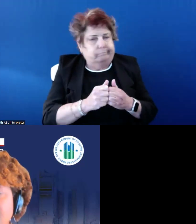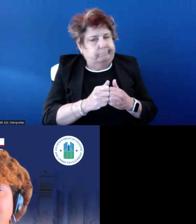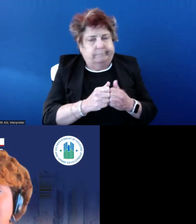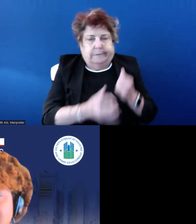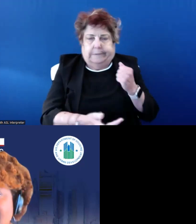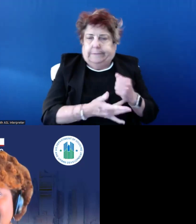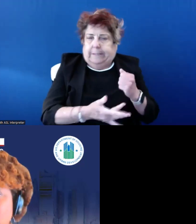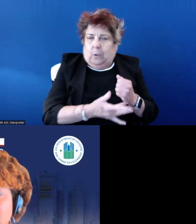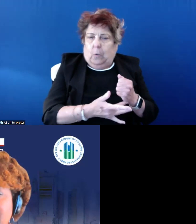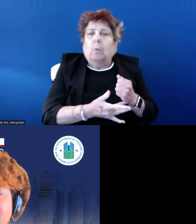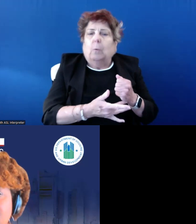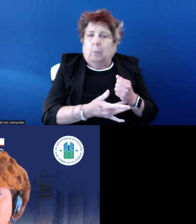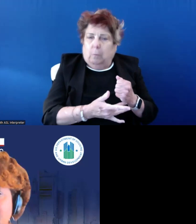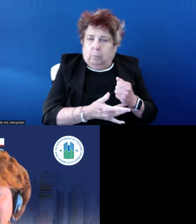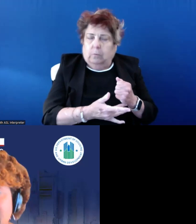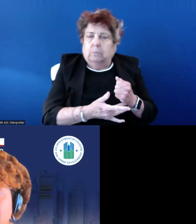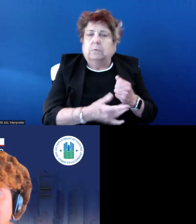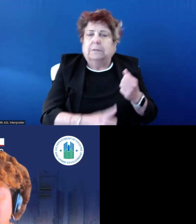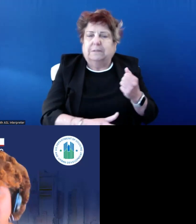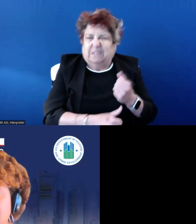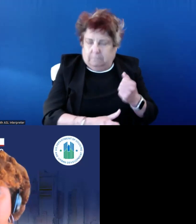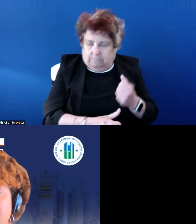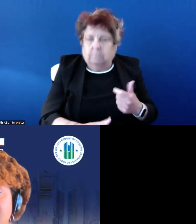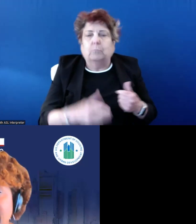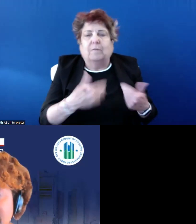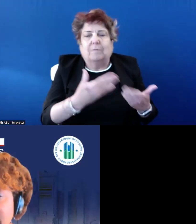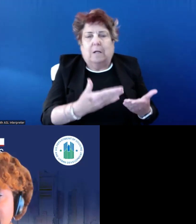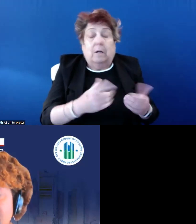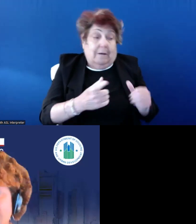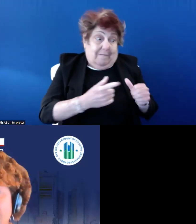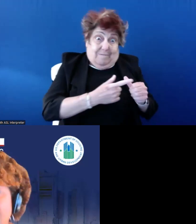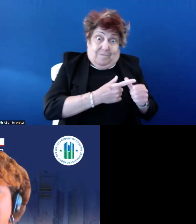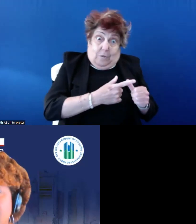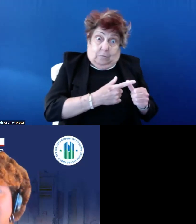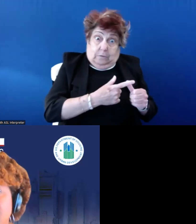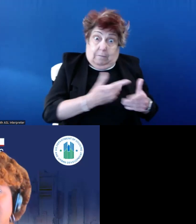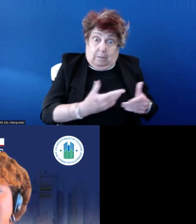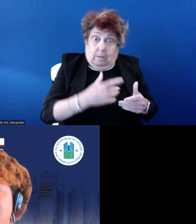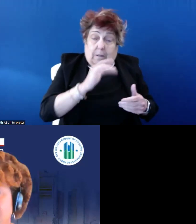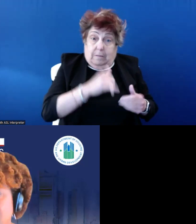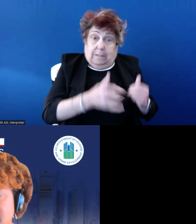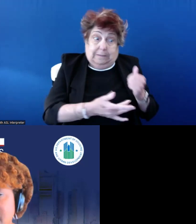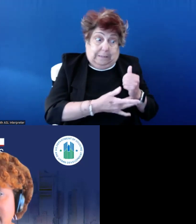The first step will be for the TA provider to meeti with the state team and conduct a needs assessment.